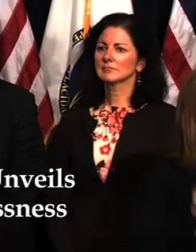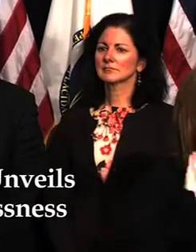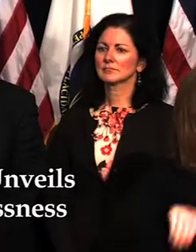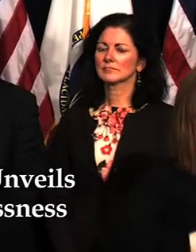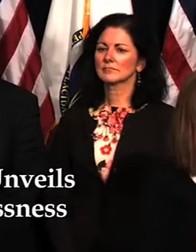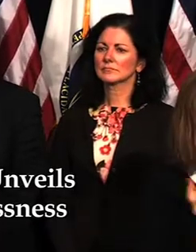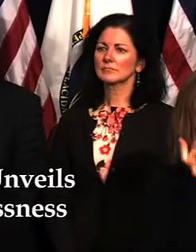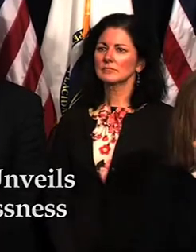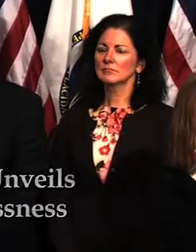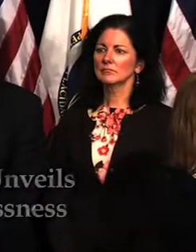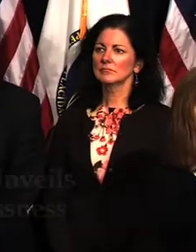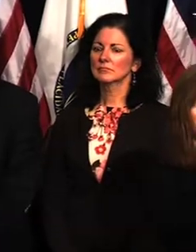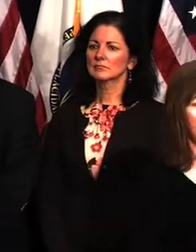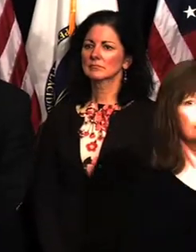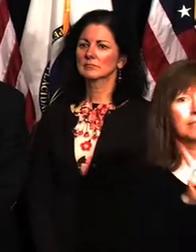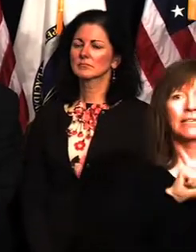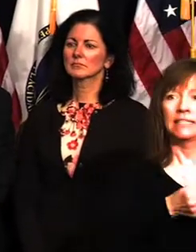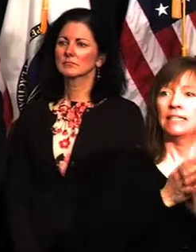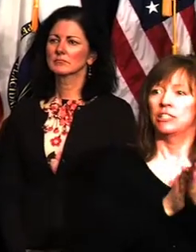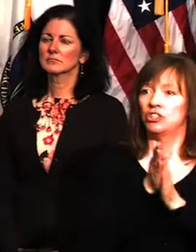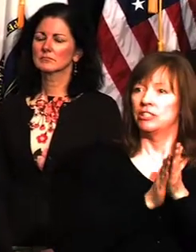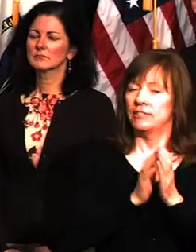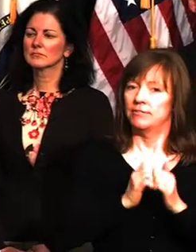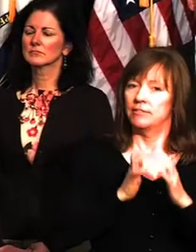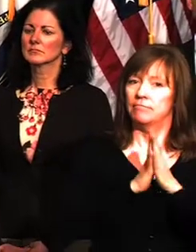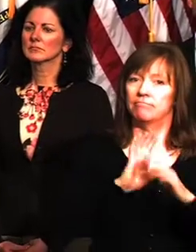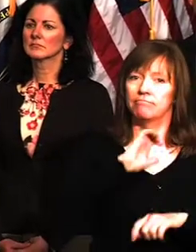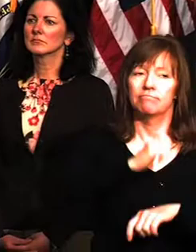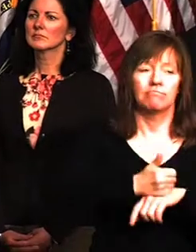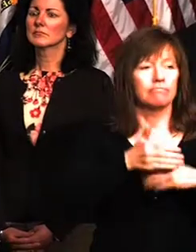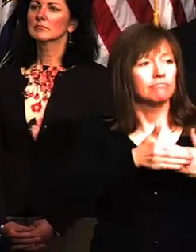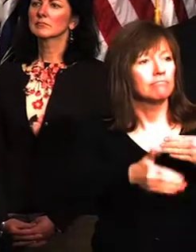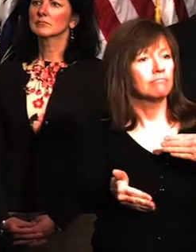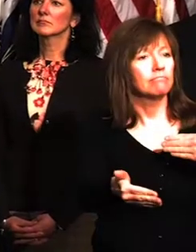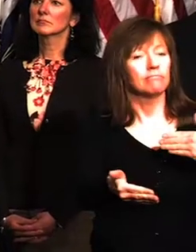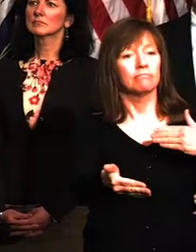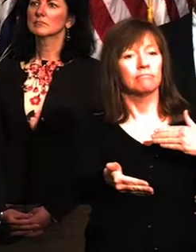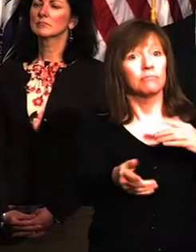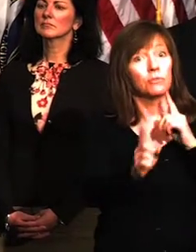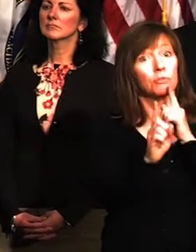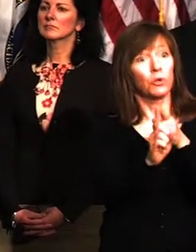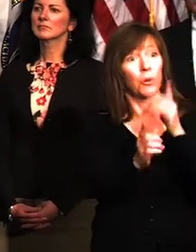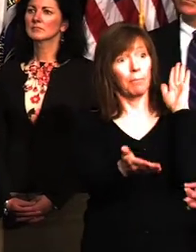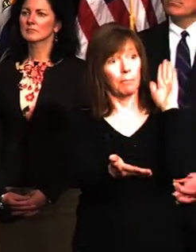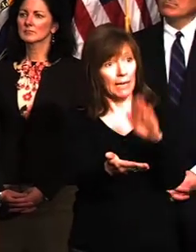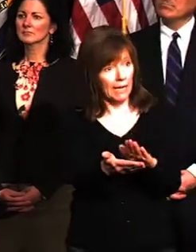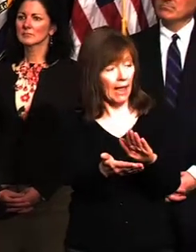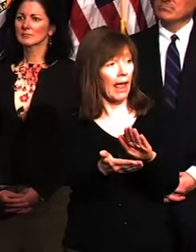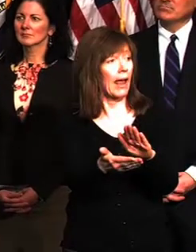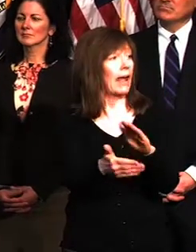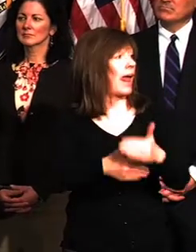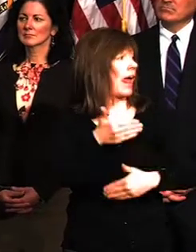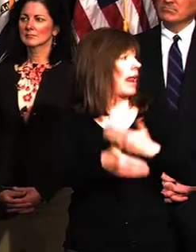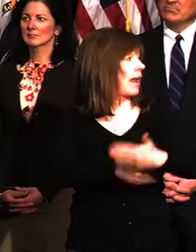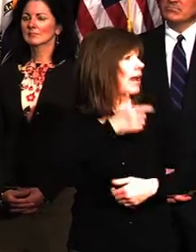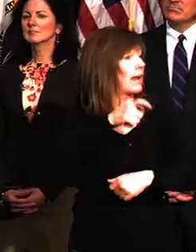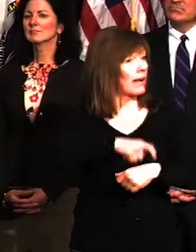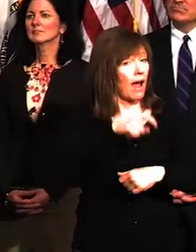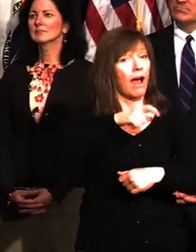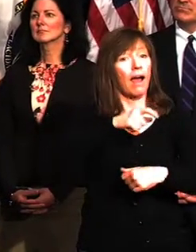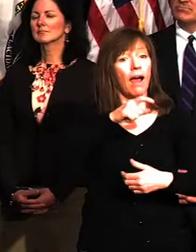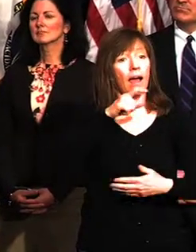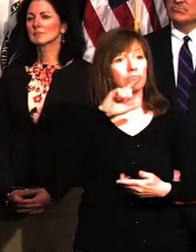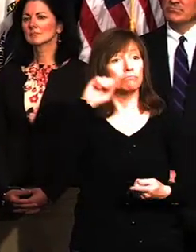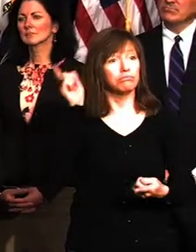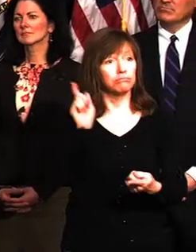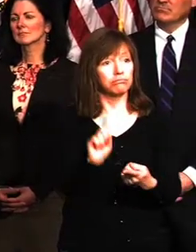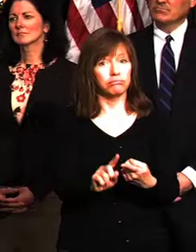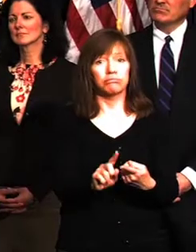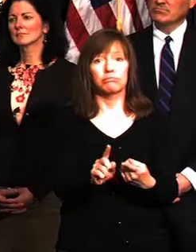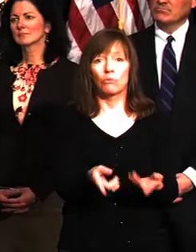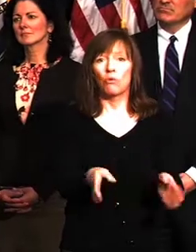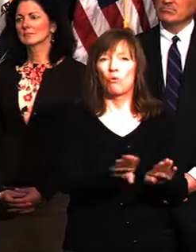of initiatives to mitigate, and hopefully over time, end the use of shelters and hotels